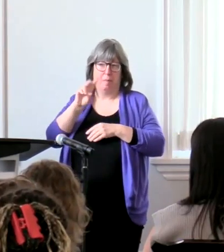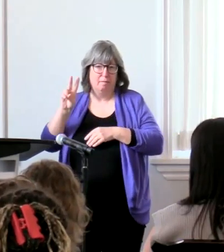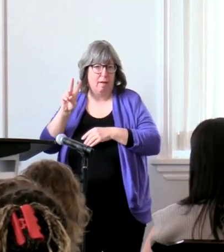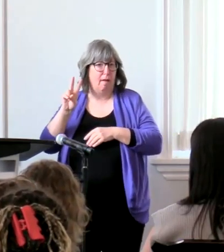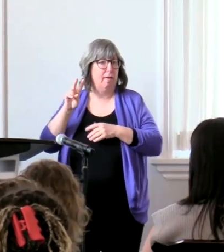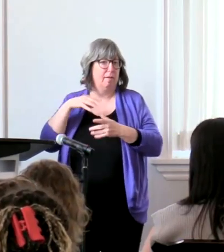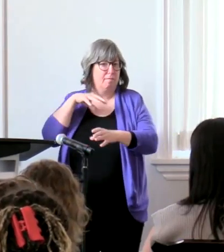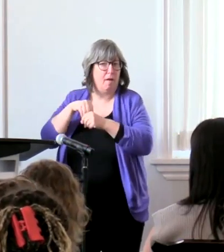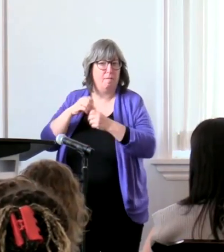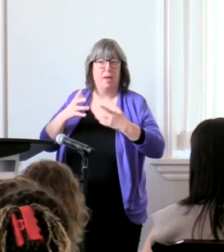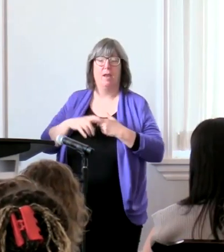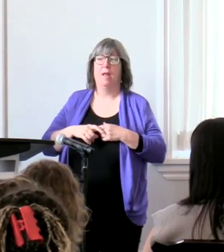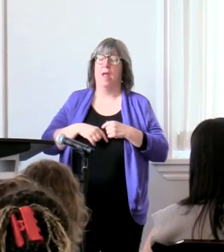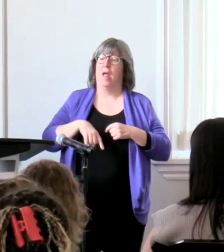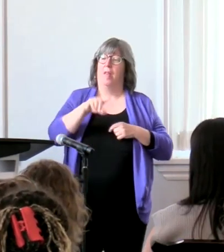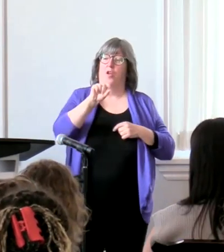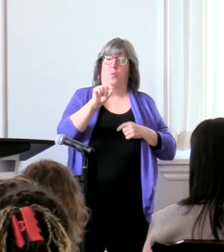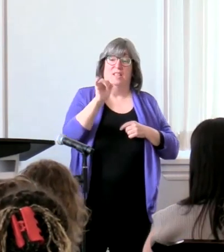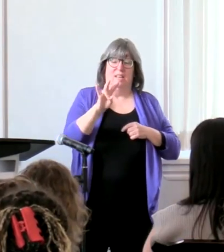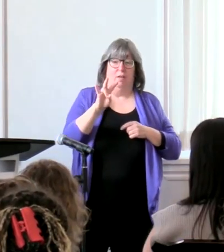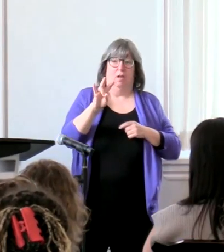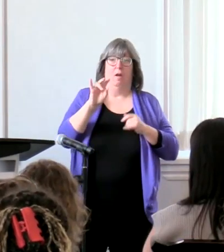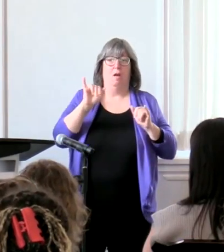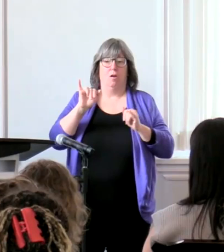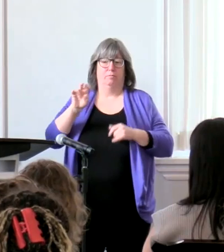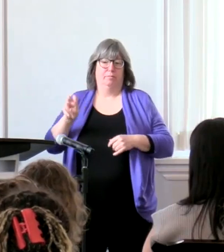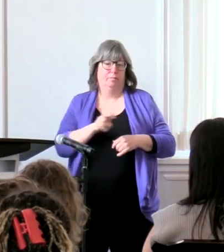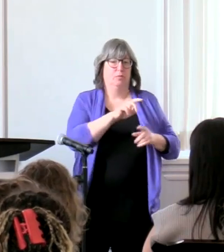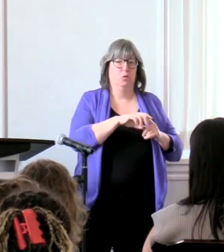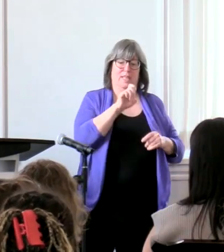In 2017, moved into Easter Seals Nova Scotia